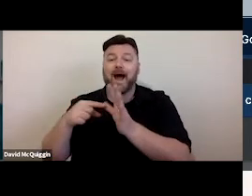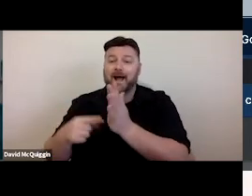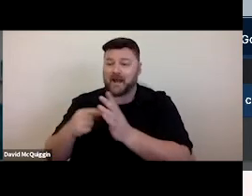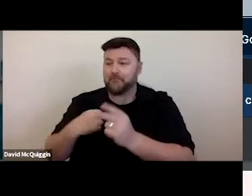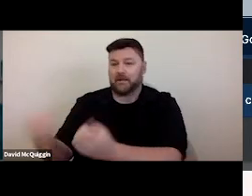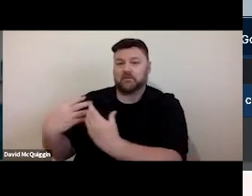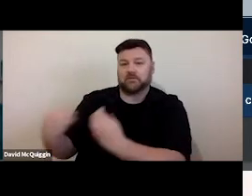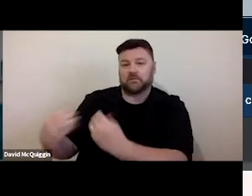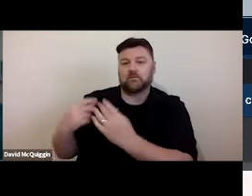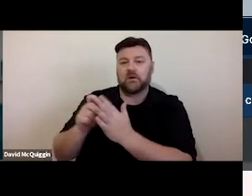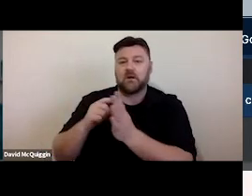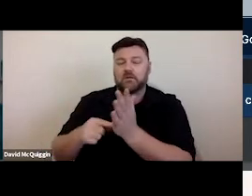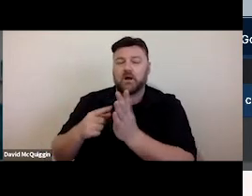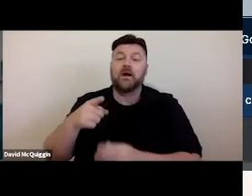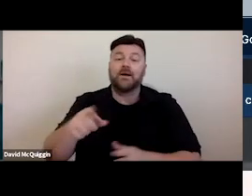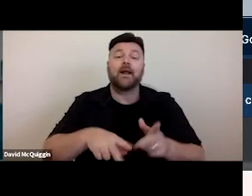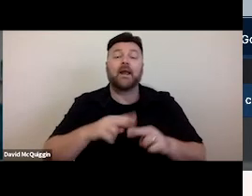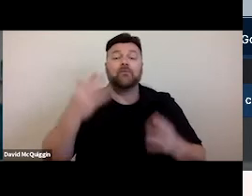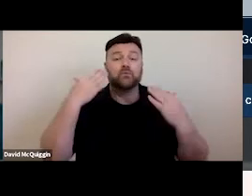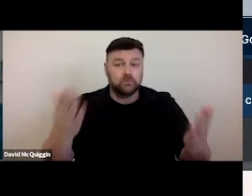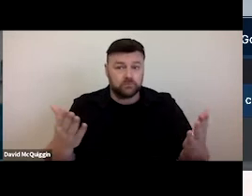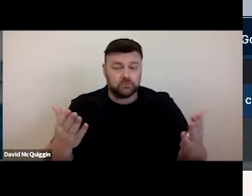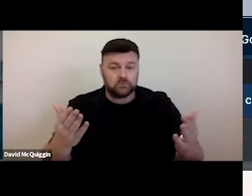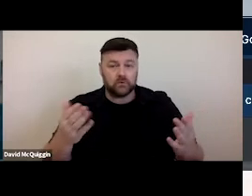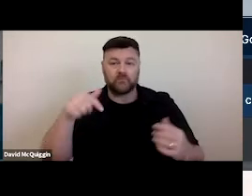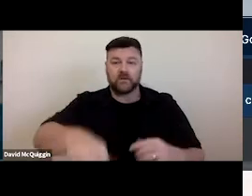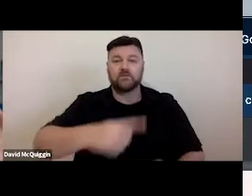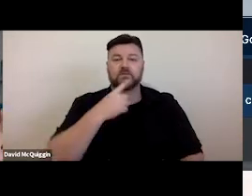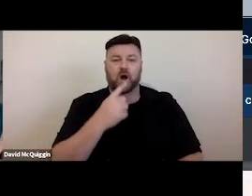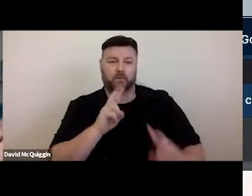you weren't aware of this kind of analysis going on, I just - next